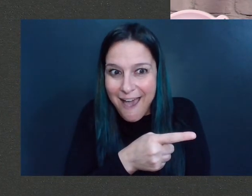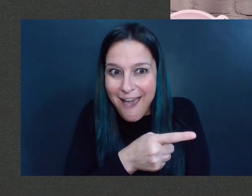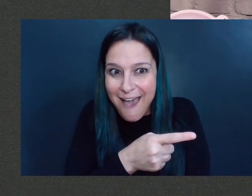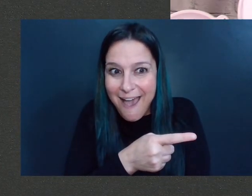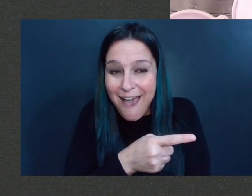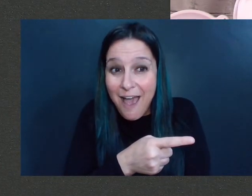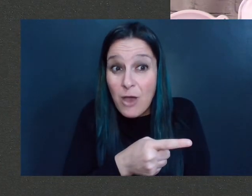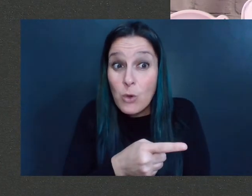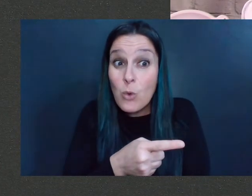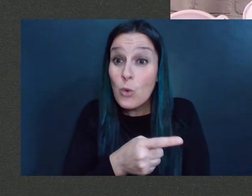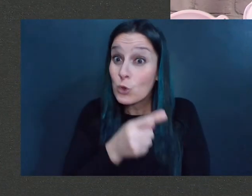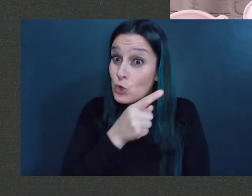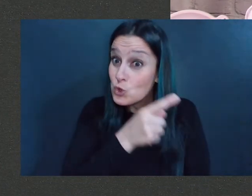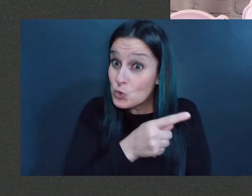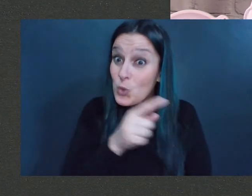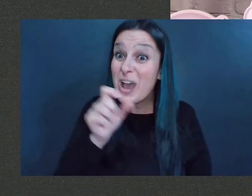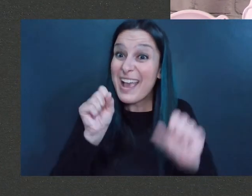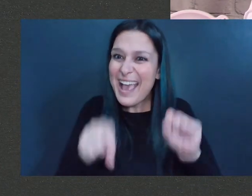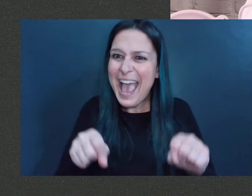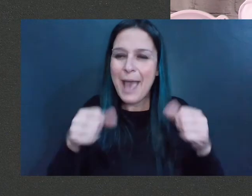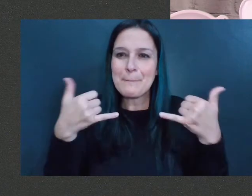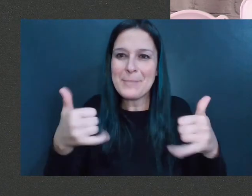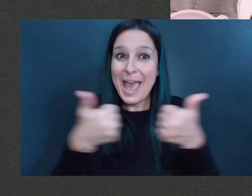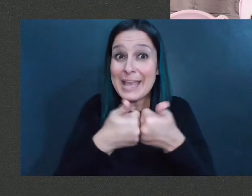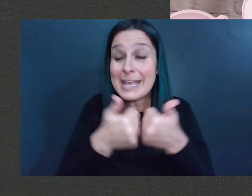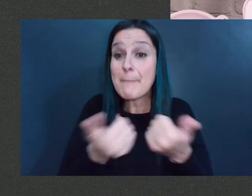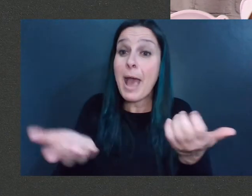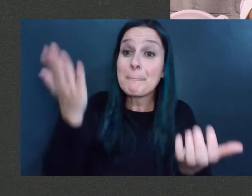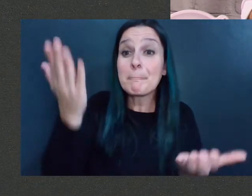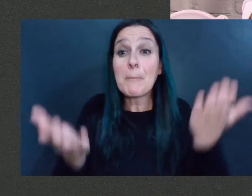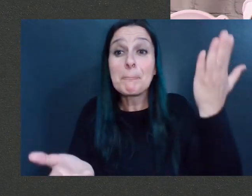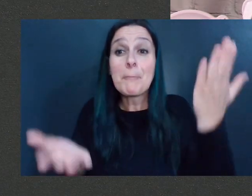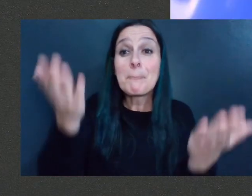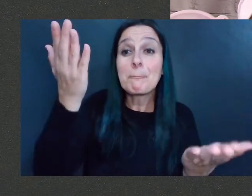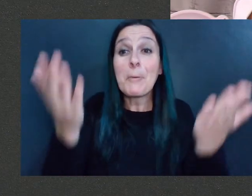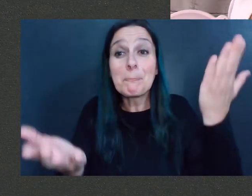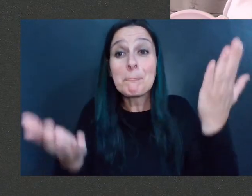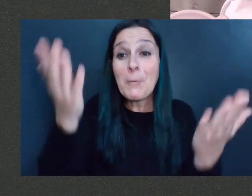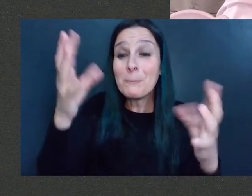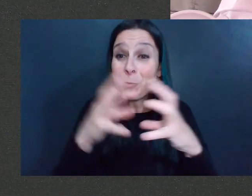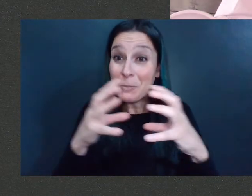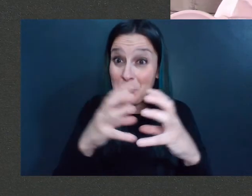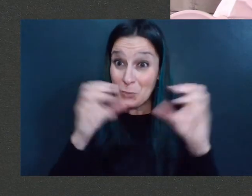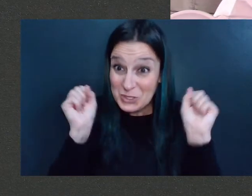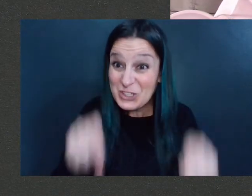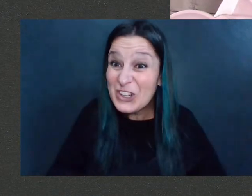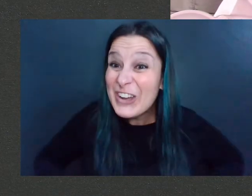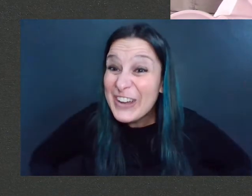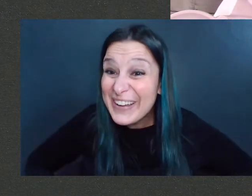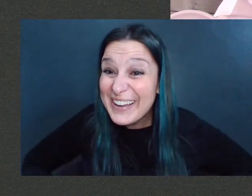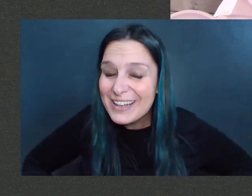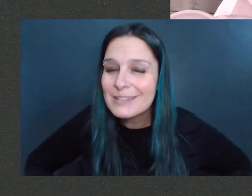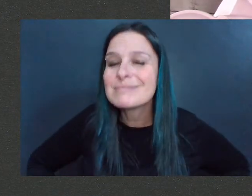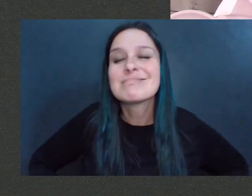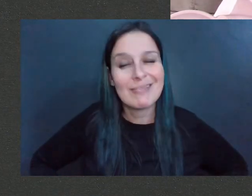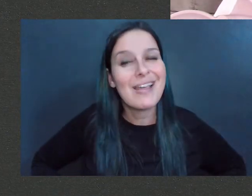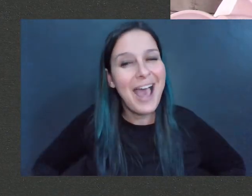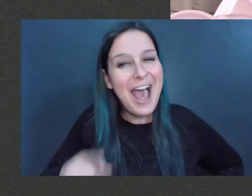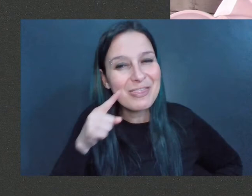and then maybe you could play a little game with your balloon. I think you should try this at home.